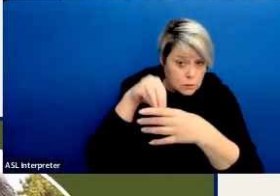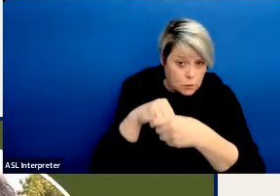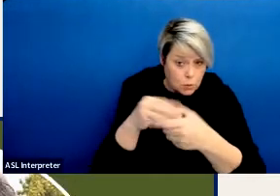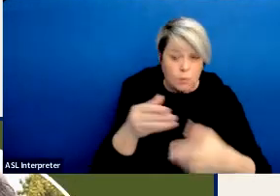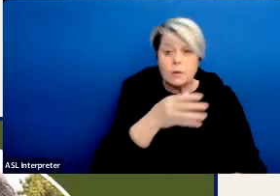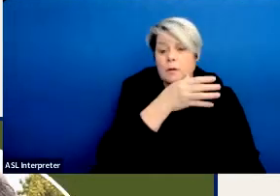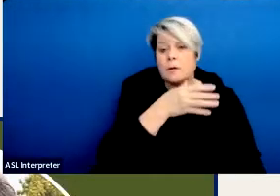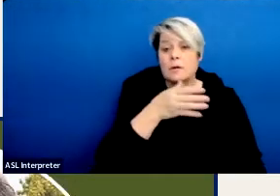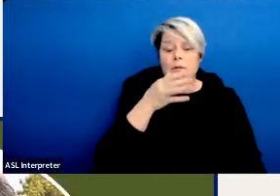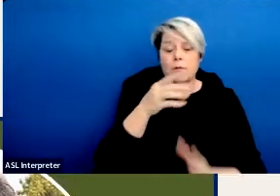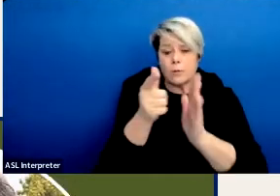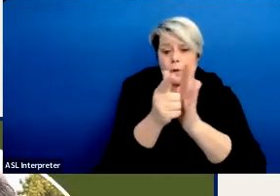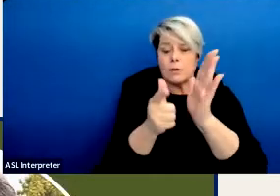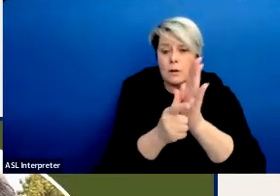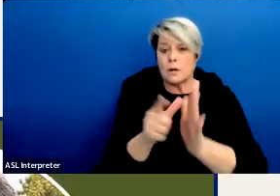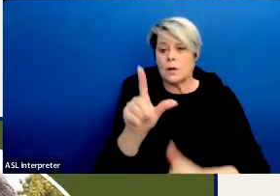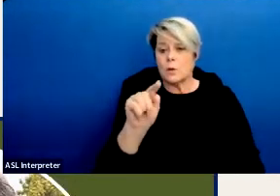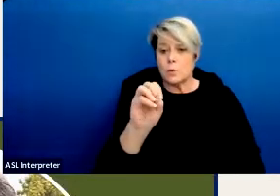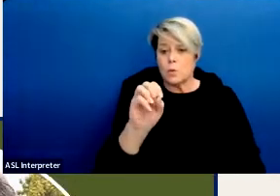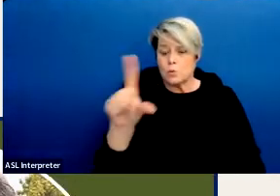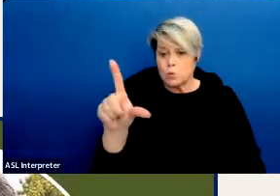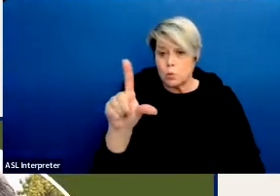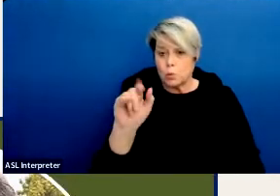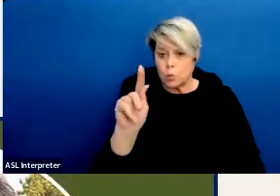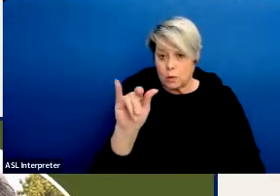agchure produce that is being sourced. Included in